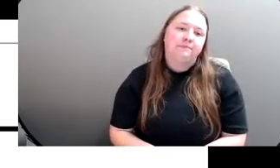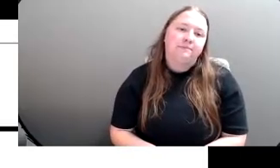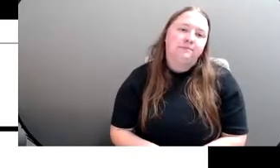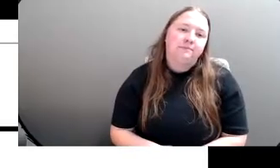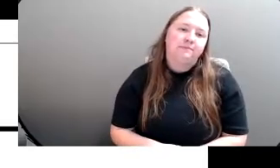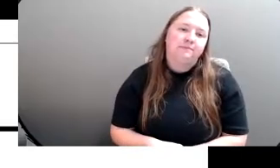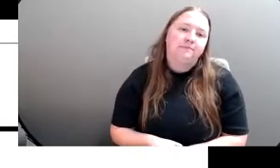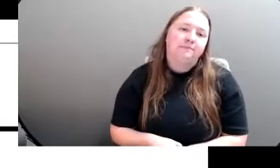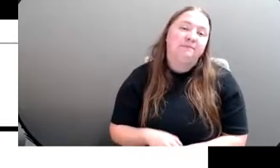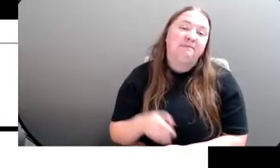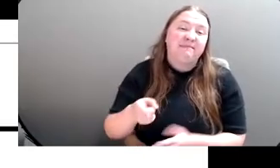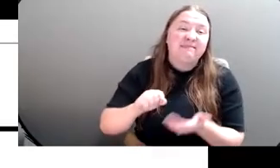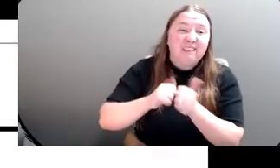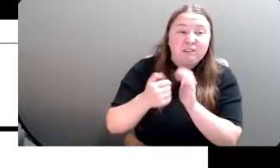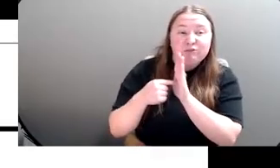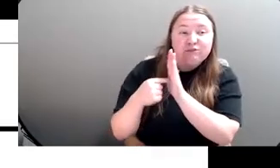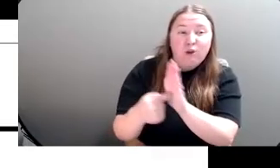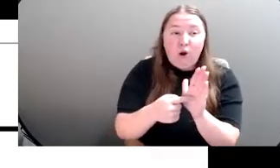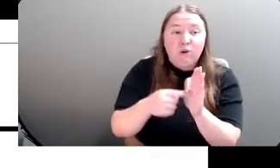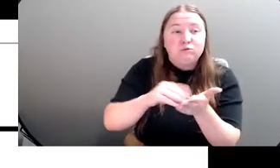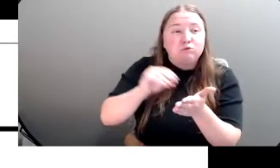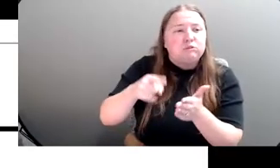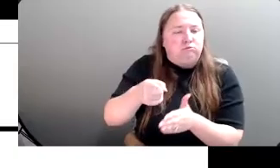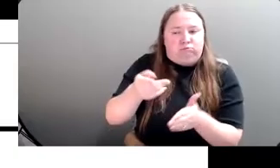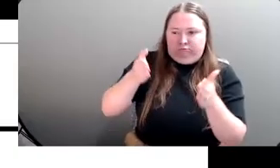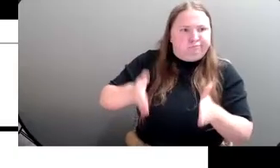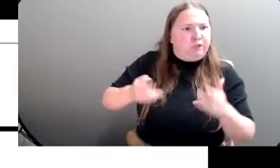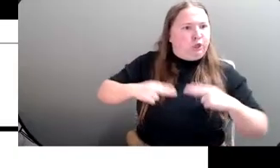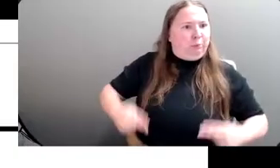show students that you are a person. You are a live person.